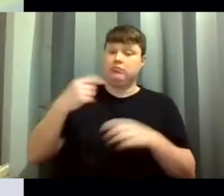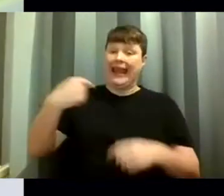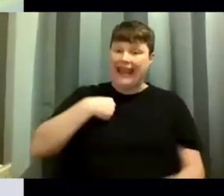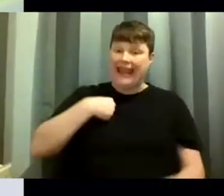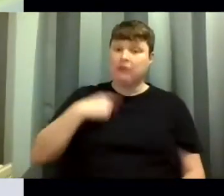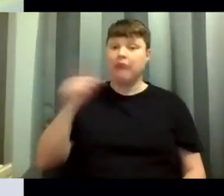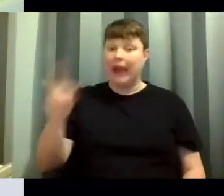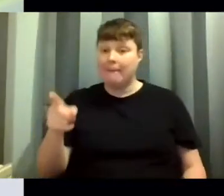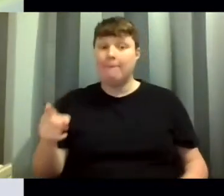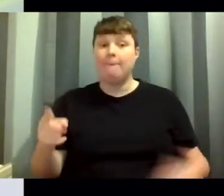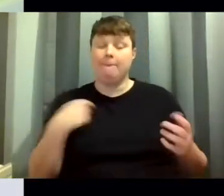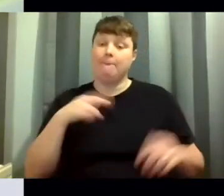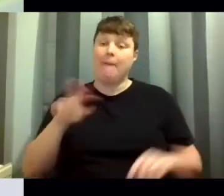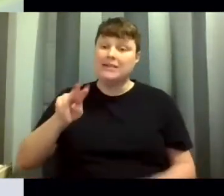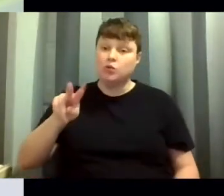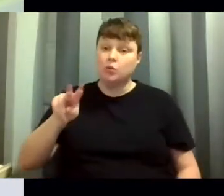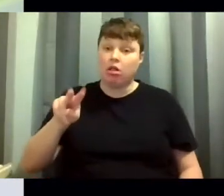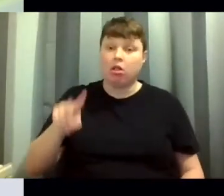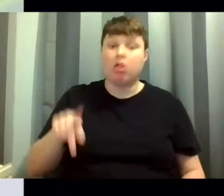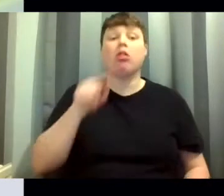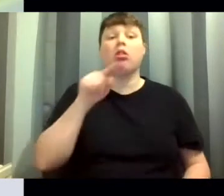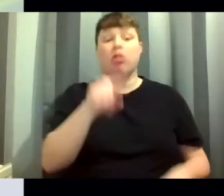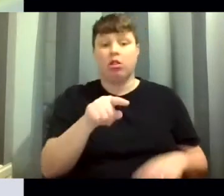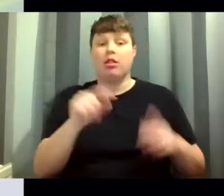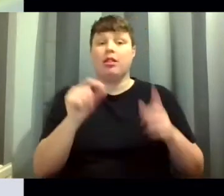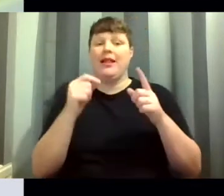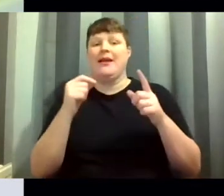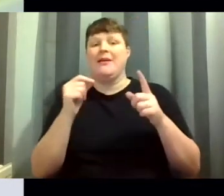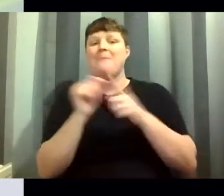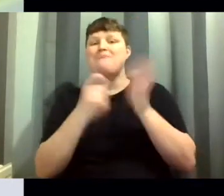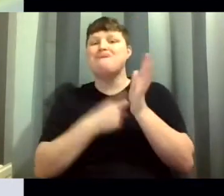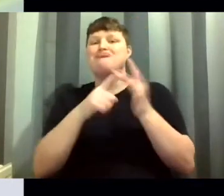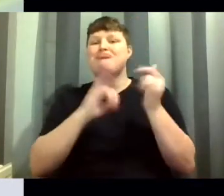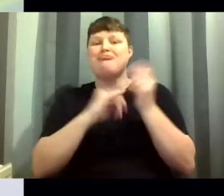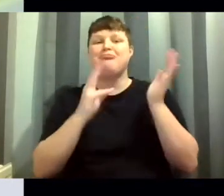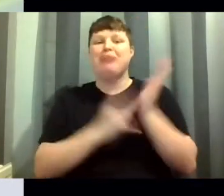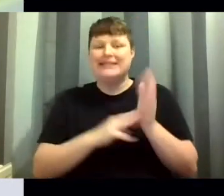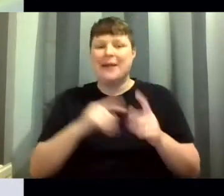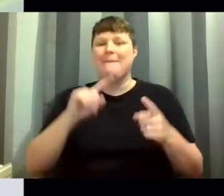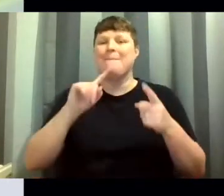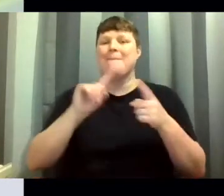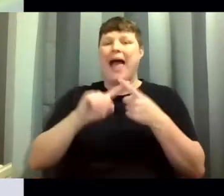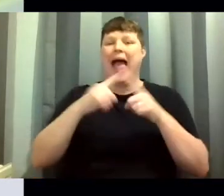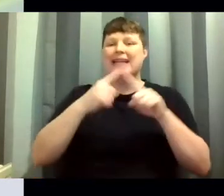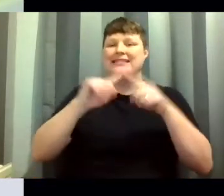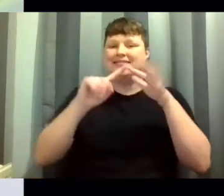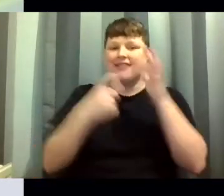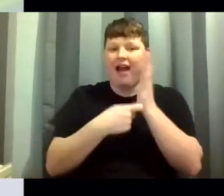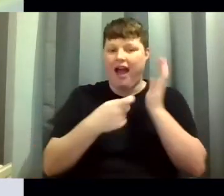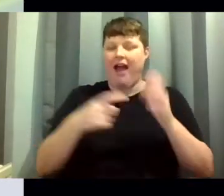the PRISM Exeter coordinators - I promise I didn't have to do anything to get a talk a slot here!